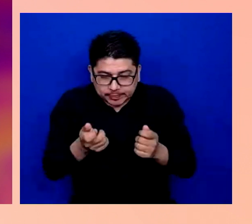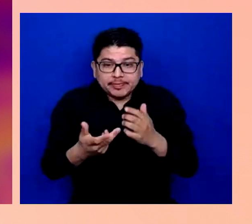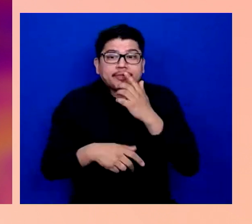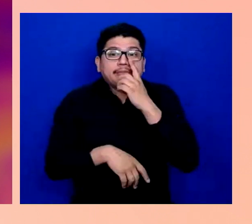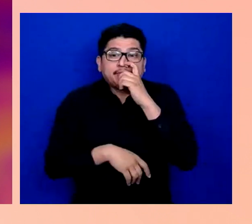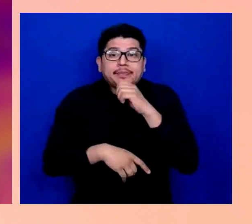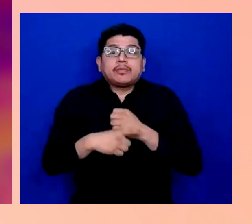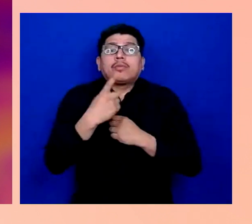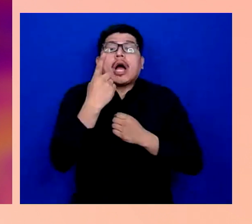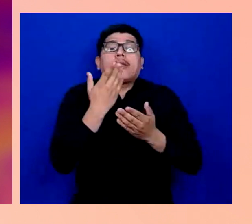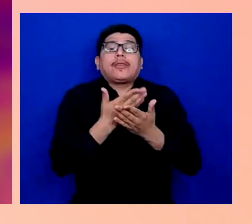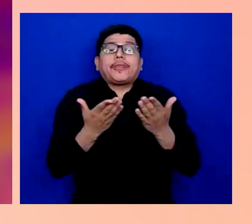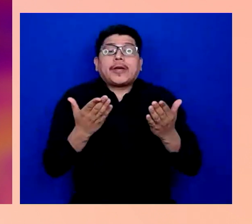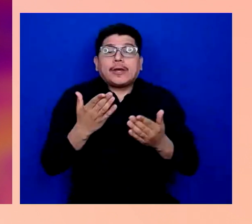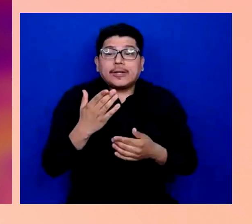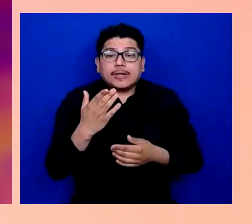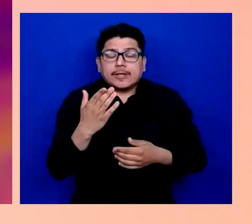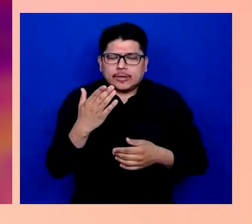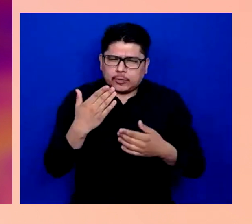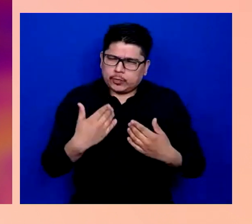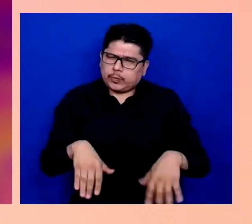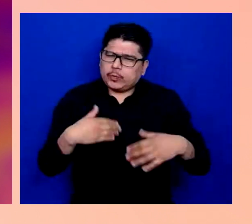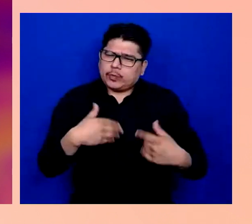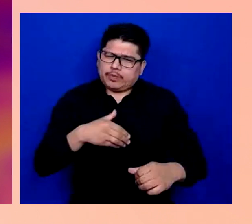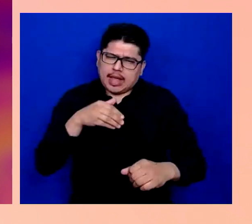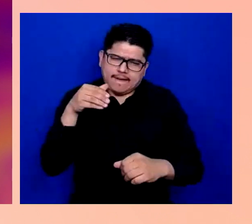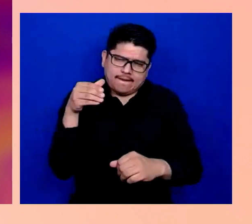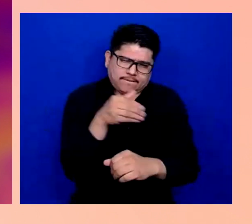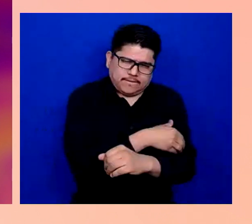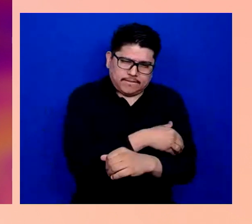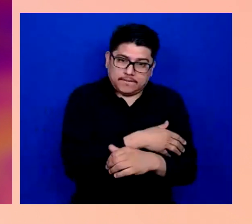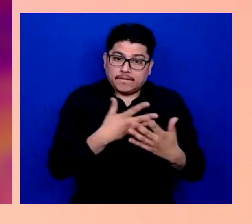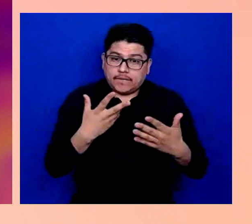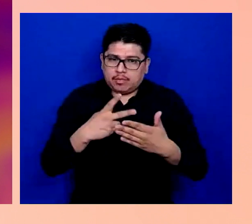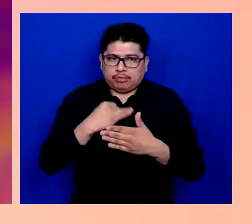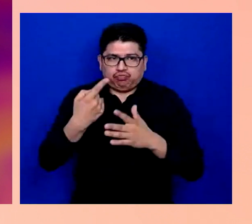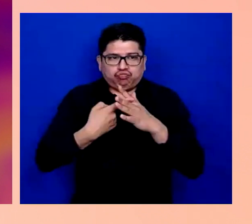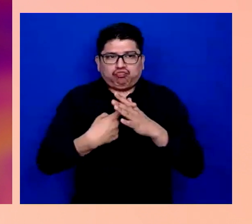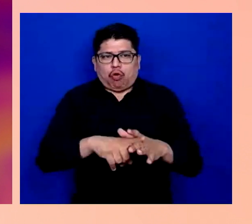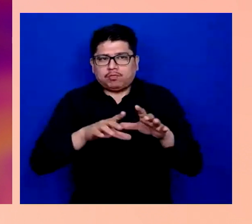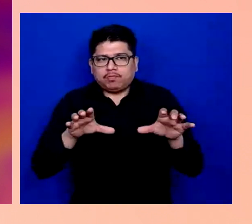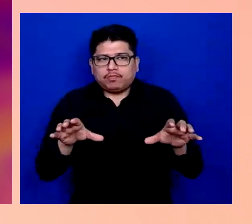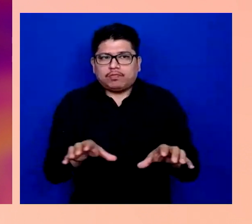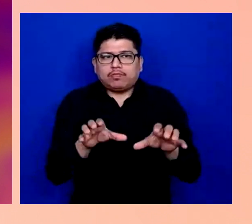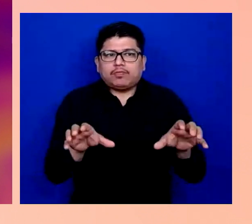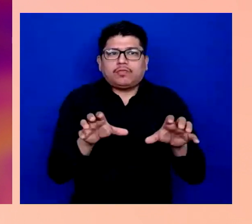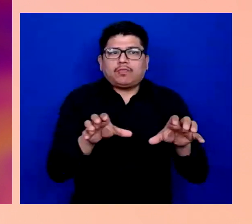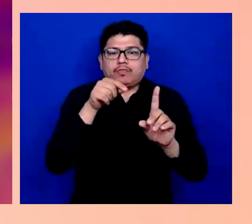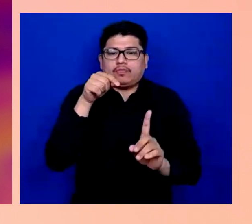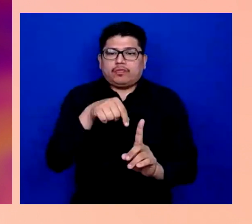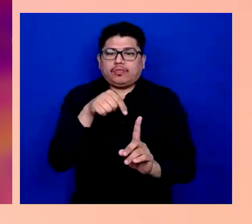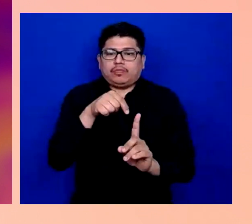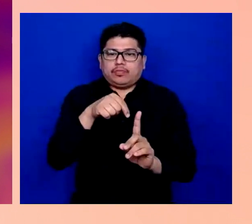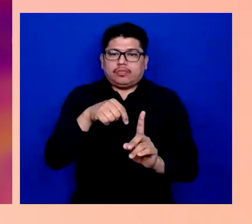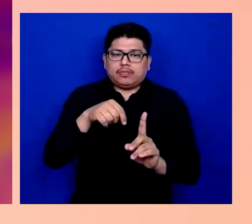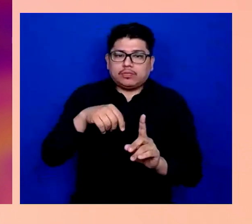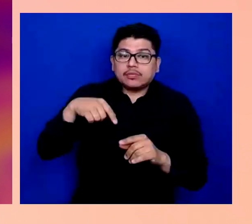is a project that started in the Netherlands and it's called an Age-friendly Campus. Three of our four campuses has already